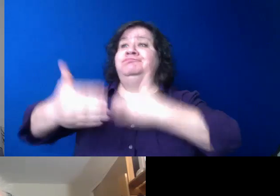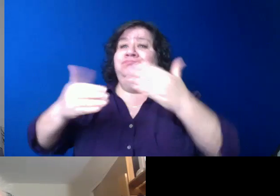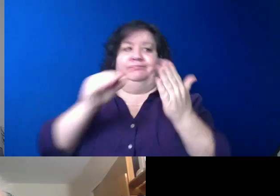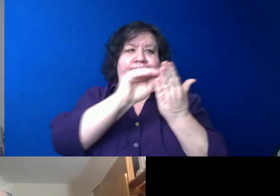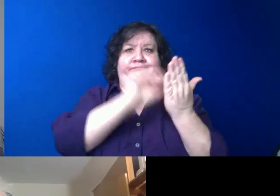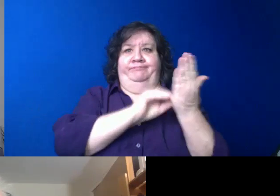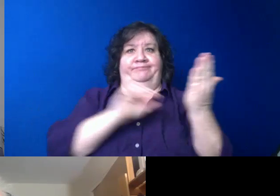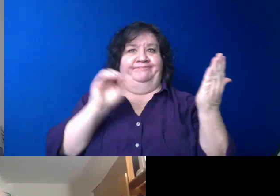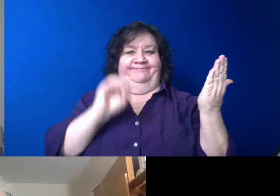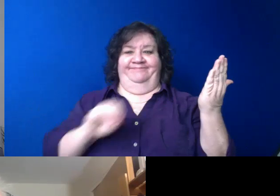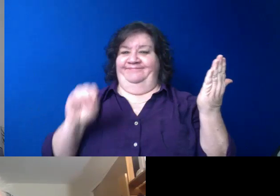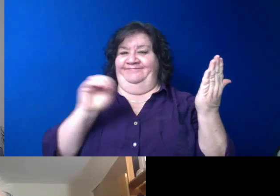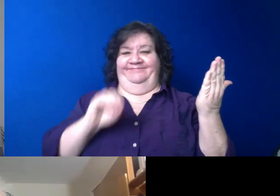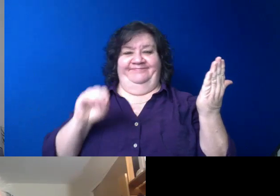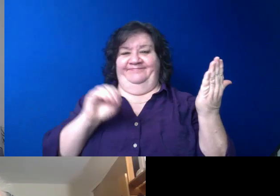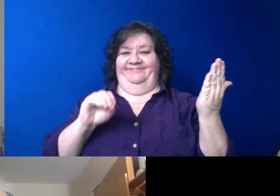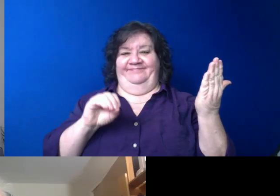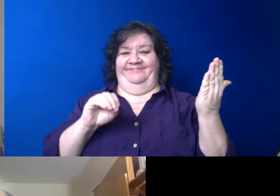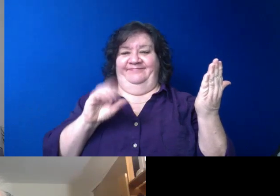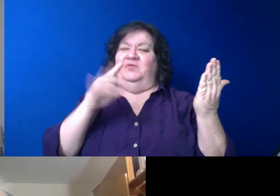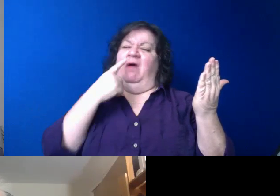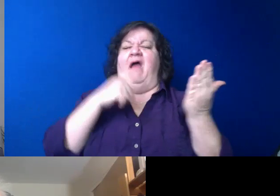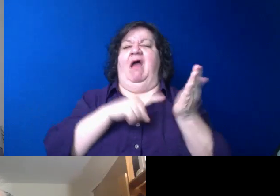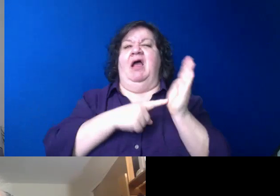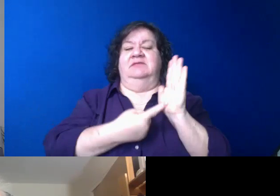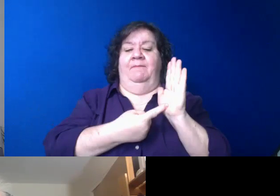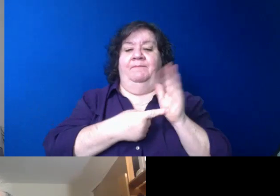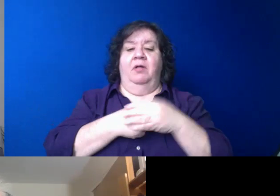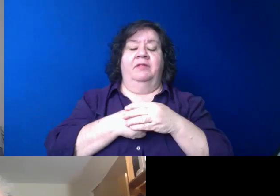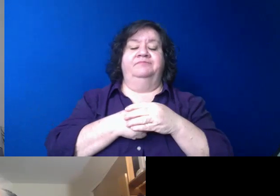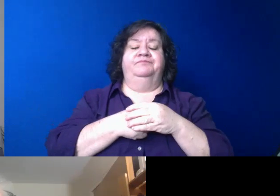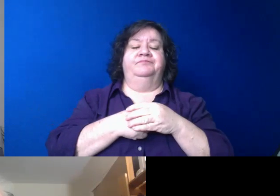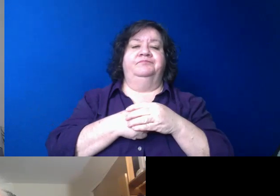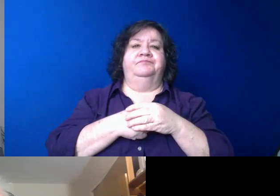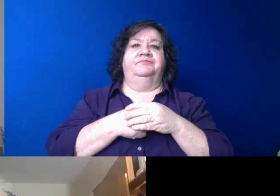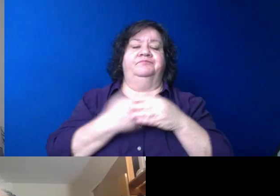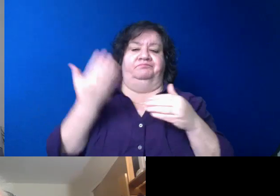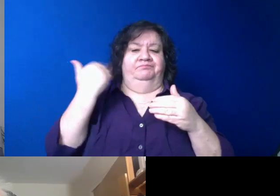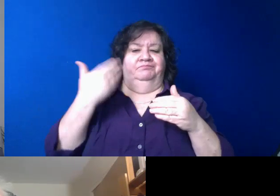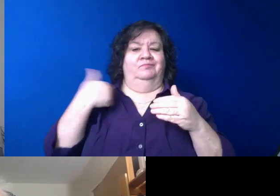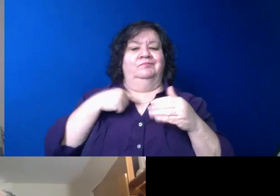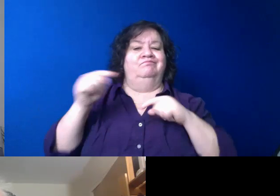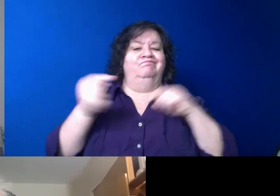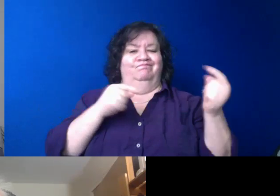many dpos are working on a climate without even knowing that so one example is that when you are